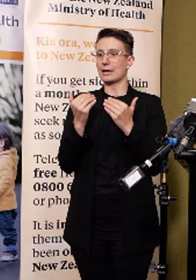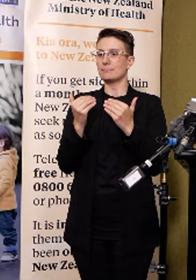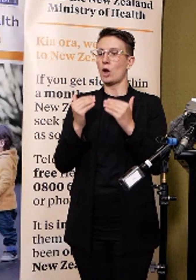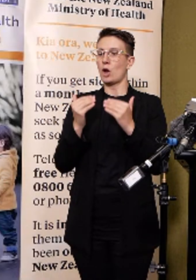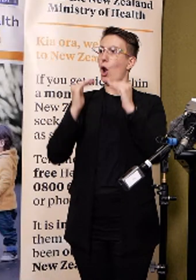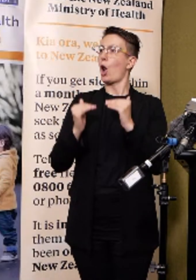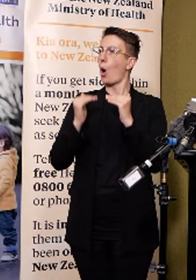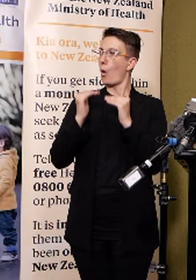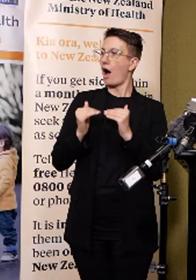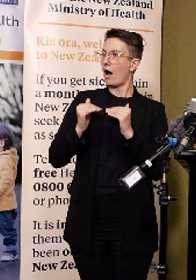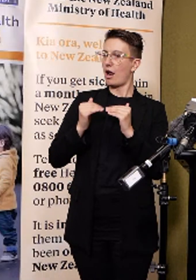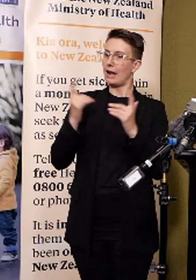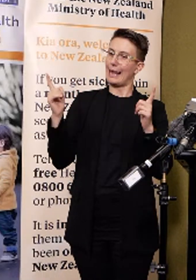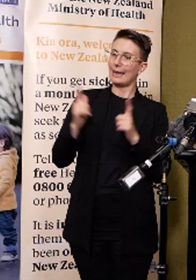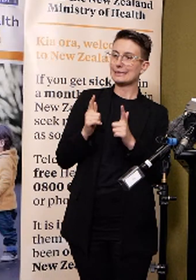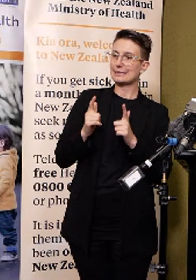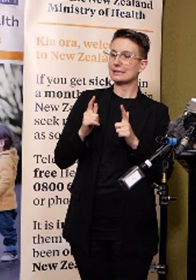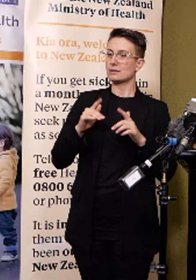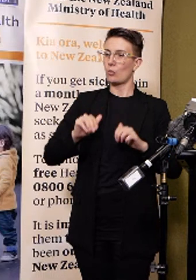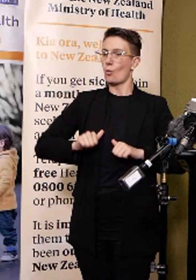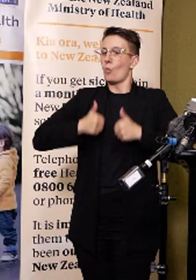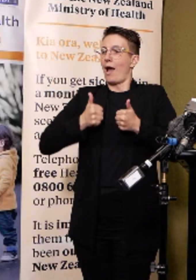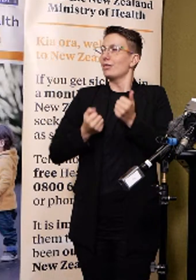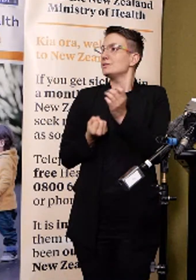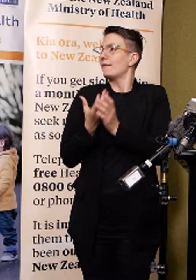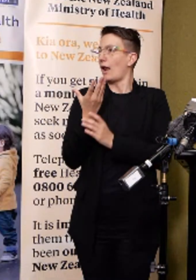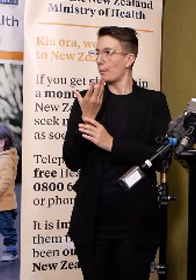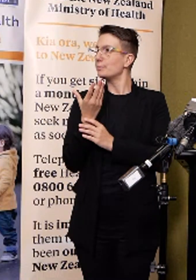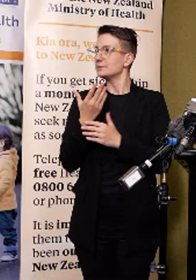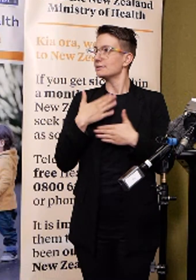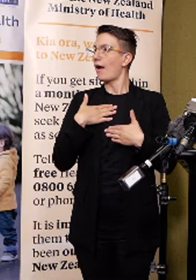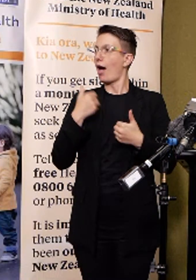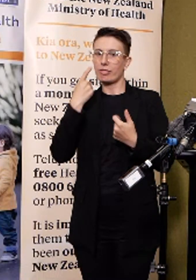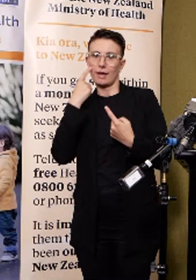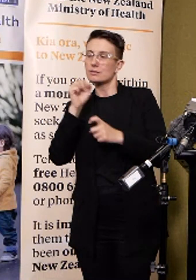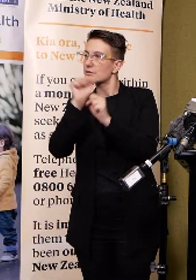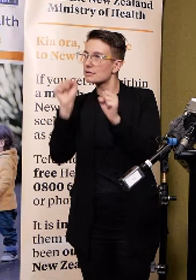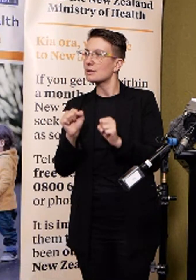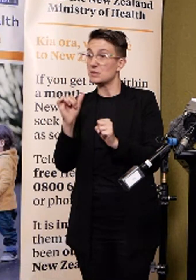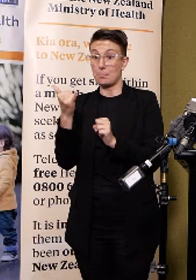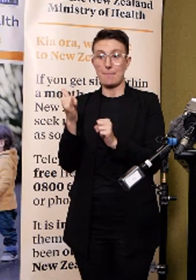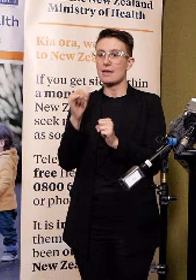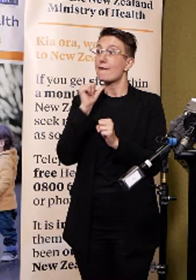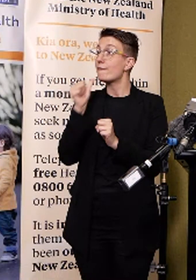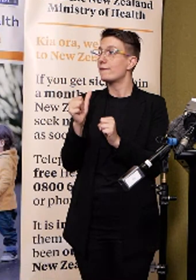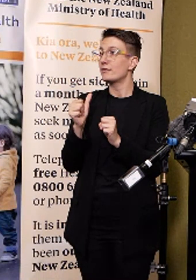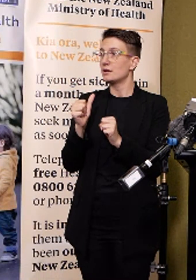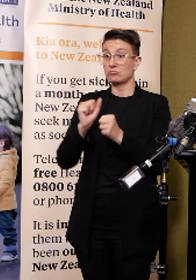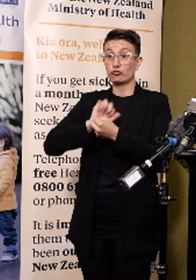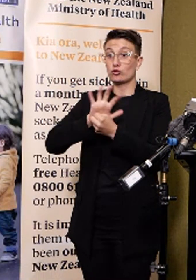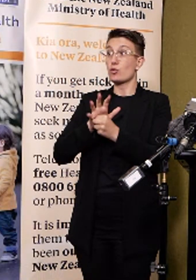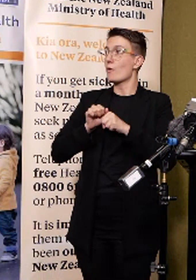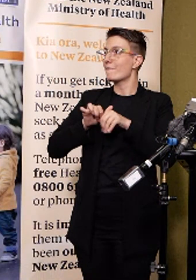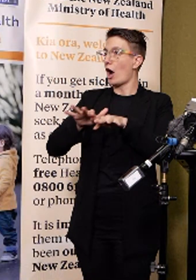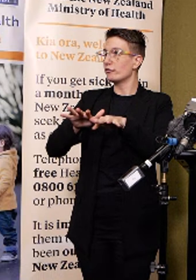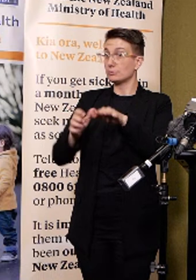But their ability to respond and contain a local outbreak might be less than, for example, in countries with well-developed health systems.